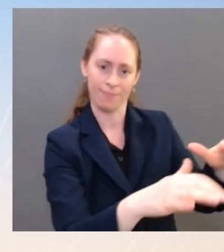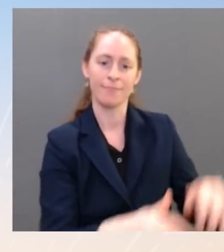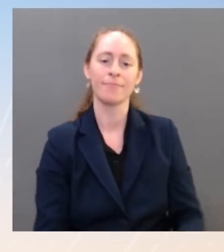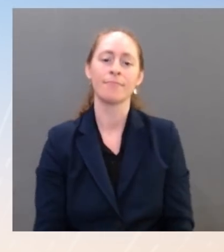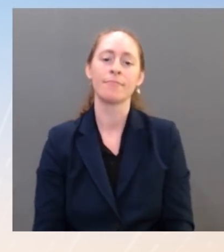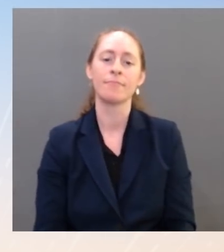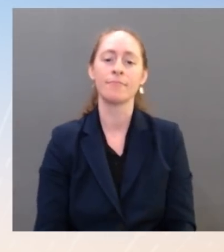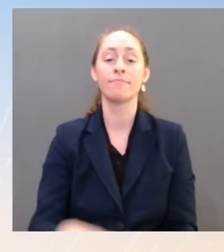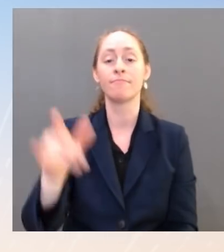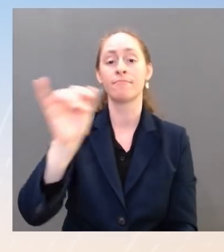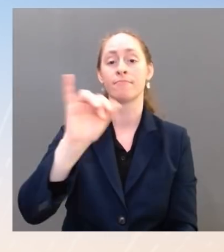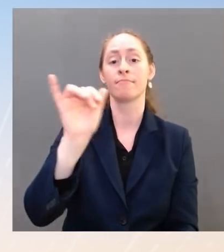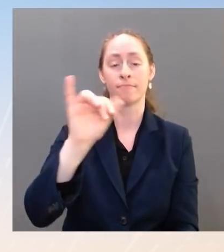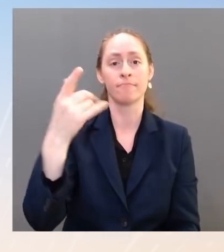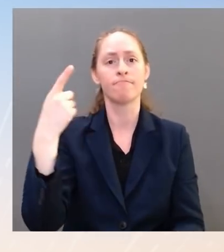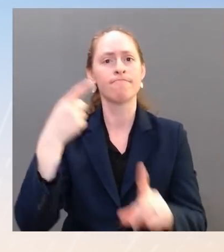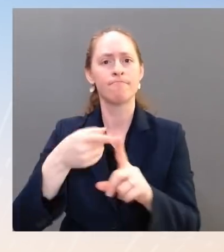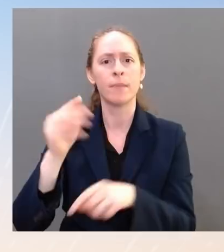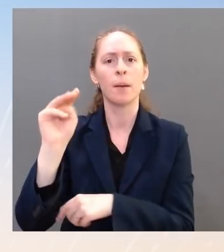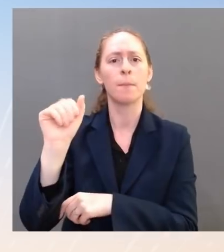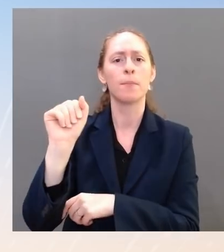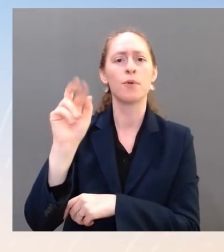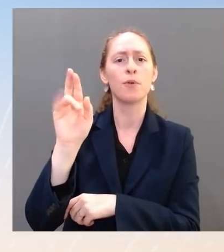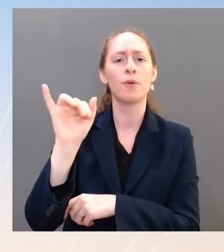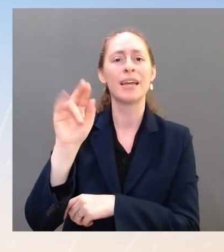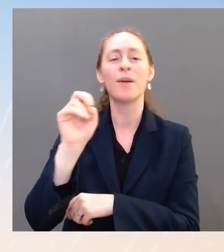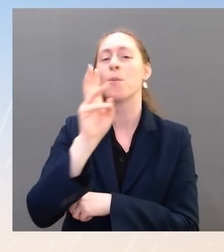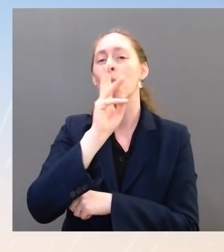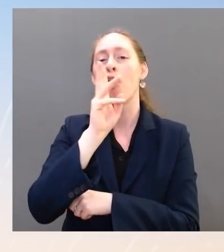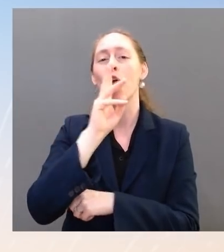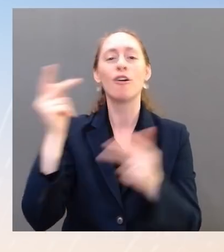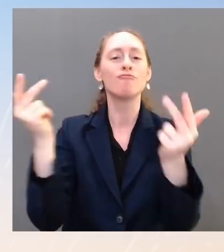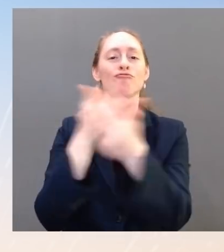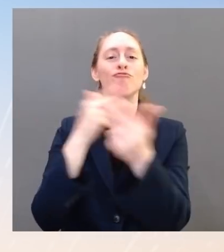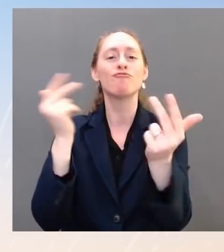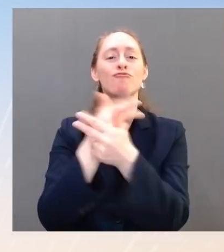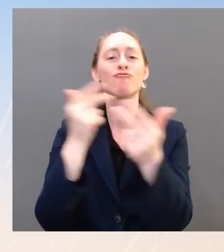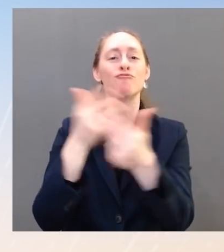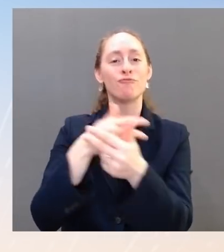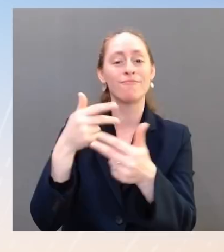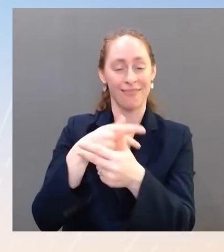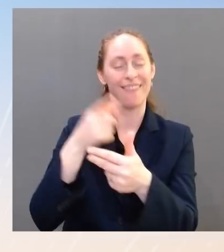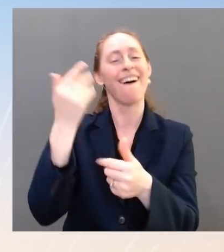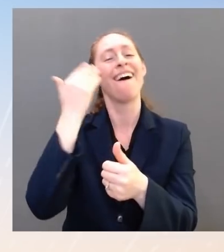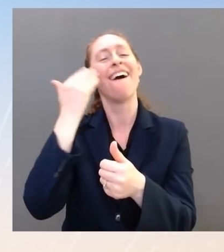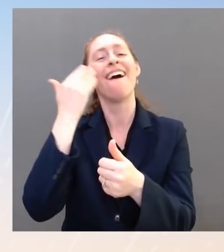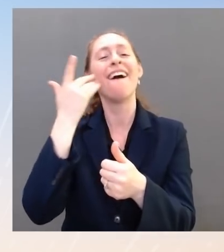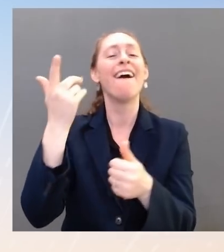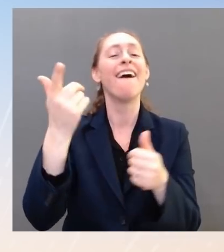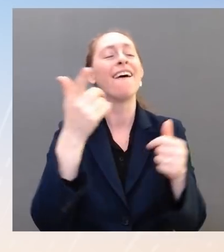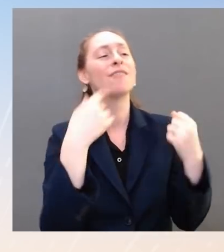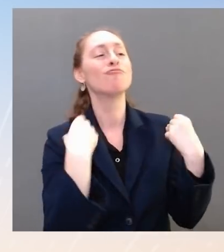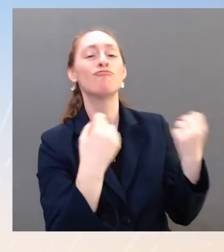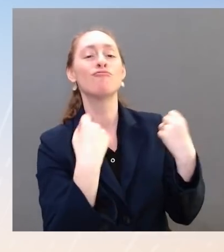In 95 or 66, there's an M, 95 or an M 66, which we can support for the movement of goods